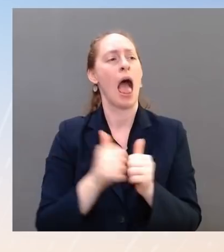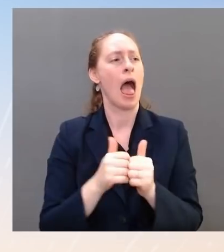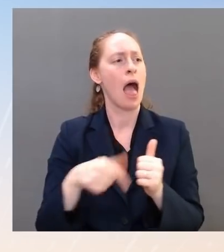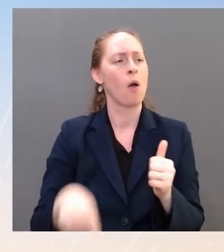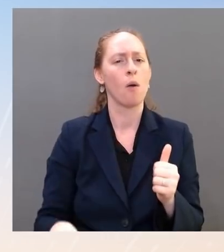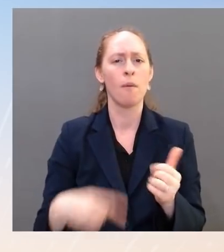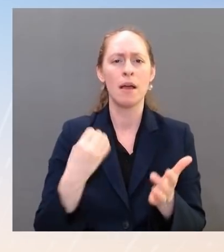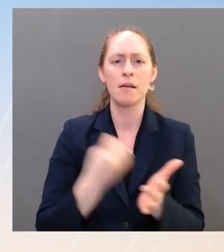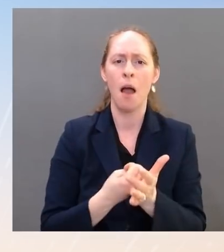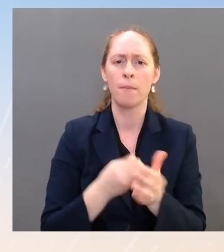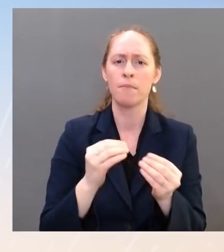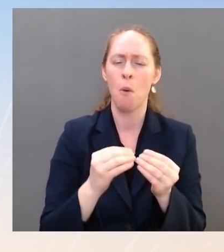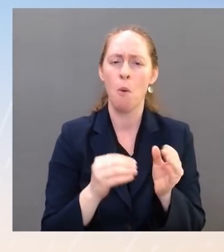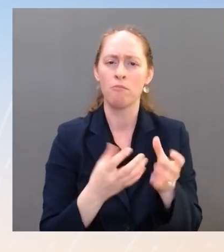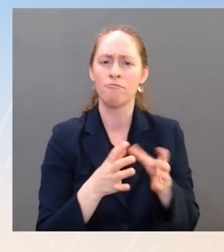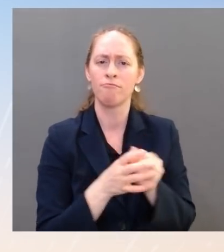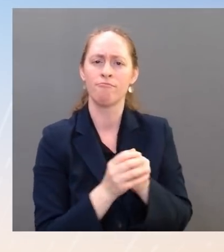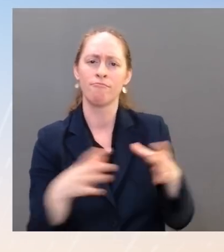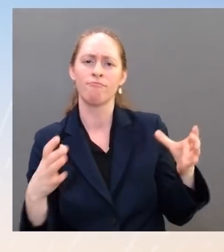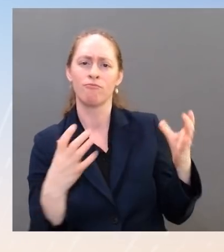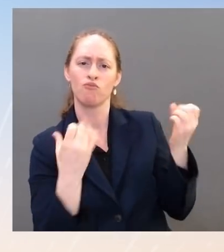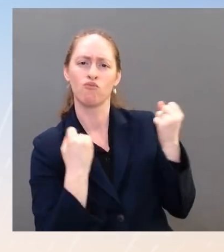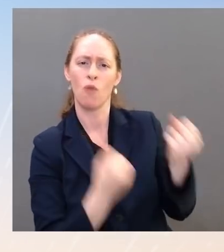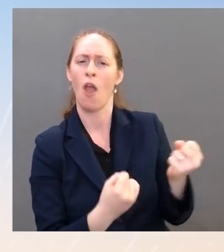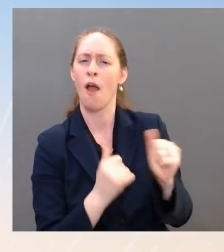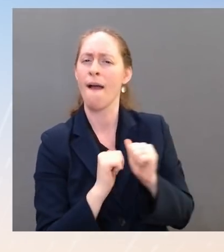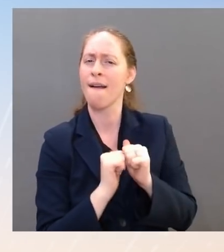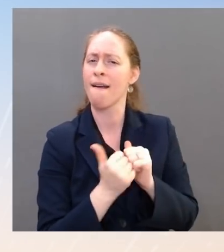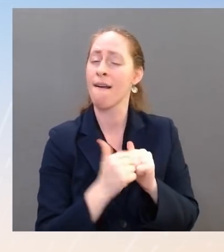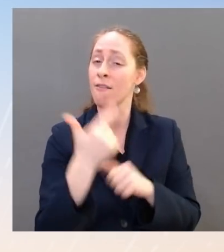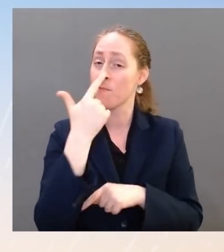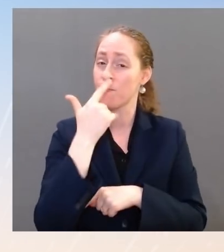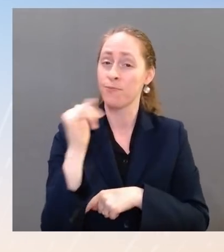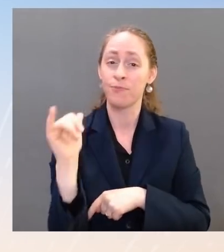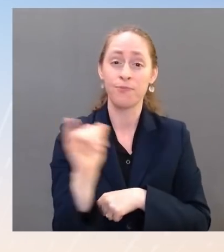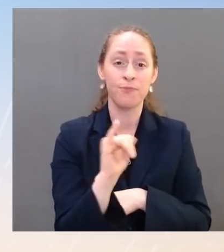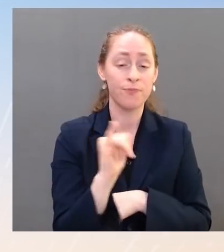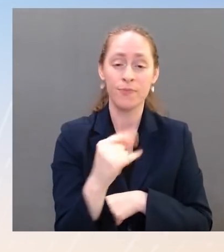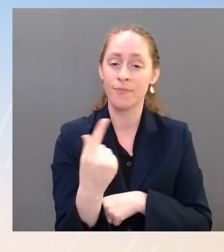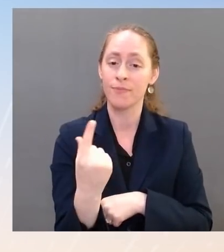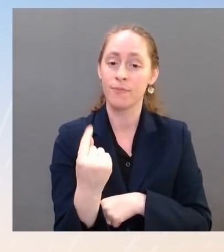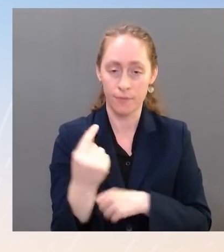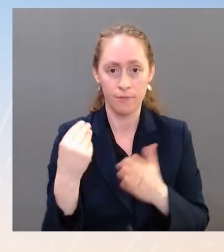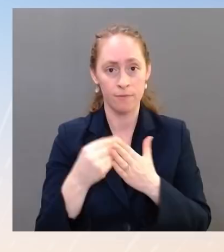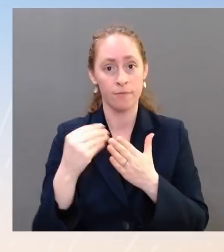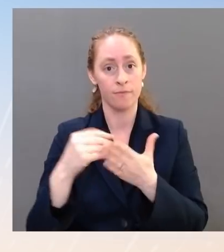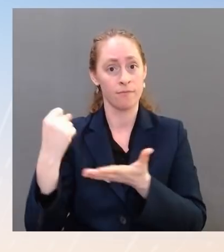on increasing more affordable housing development as we make transportation investments